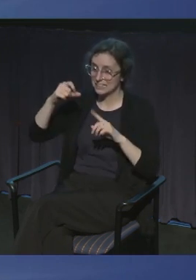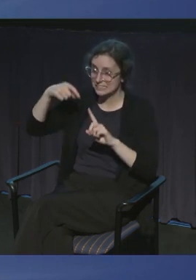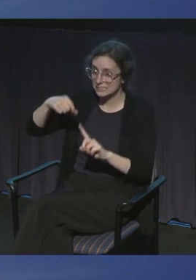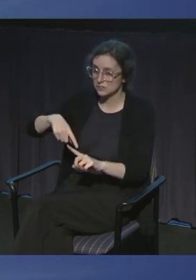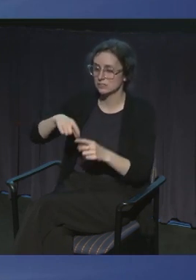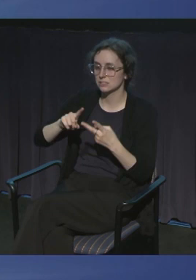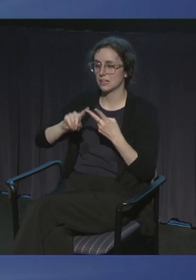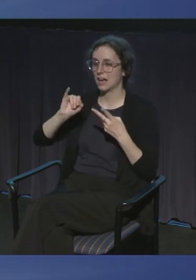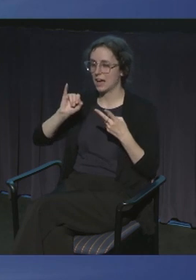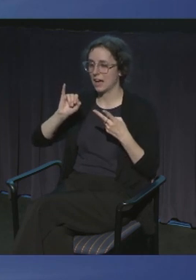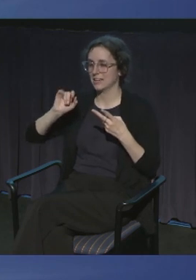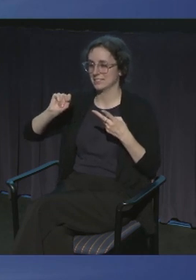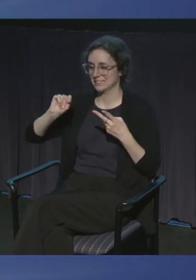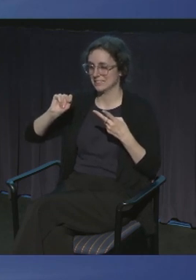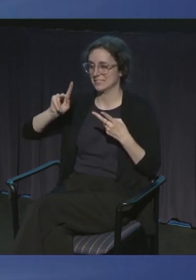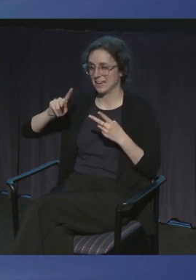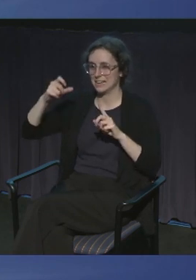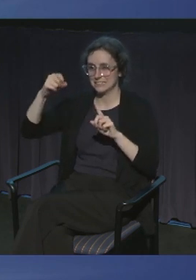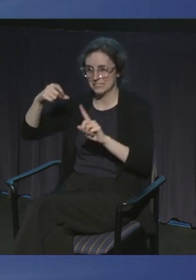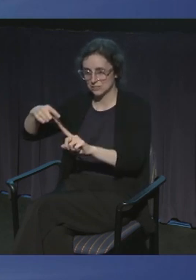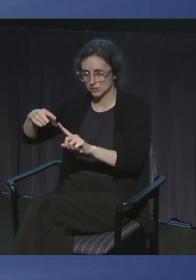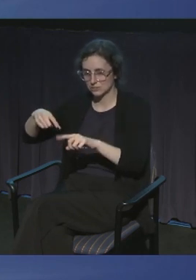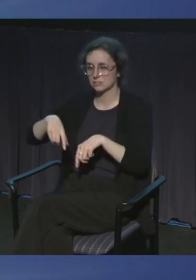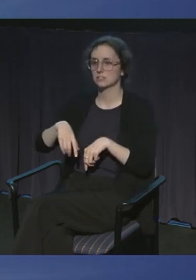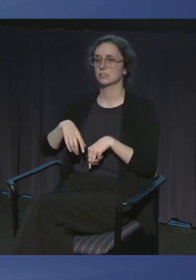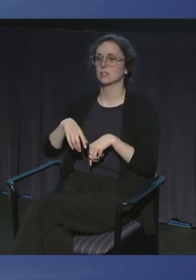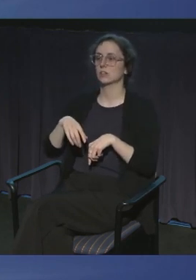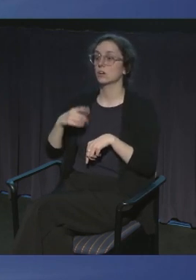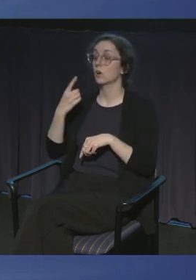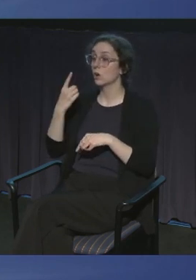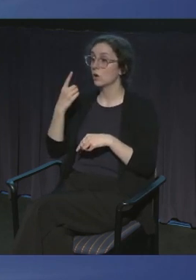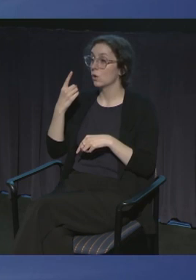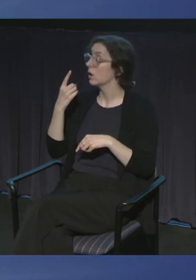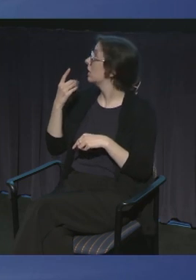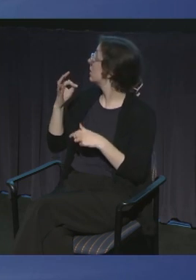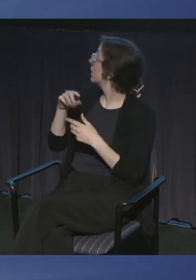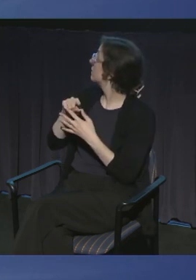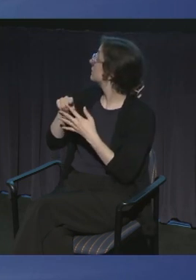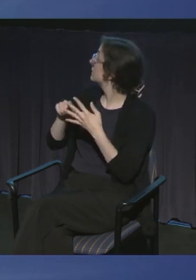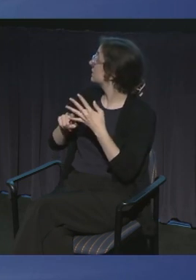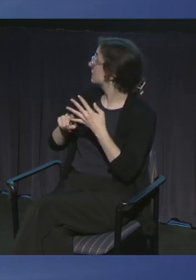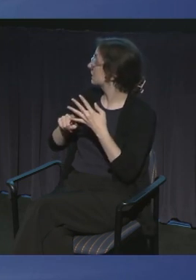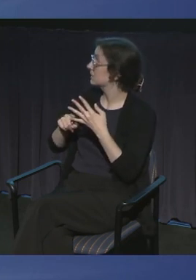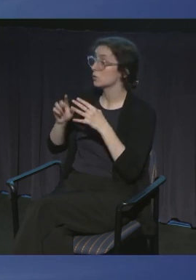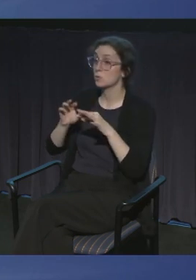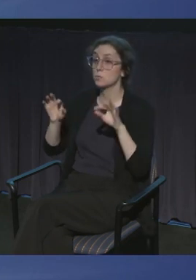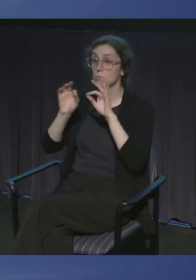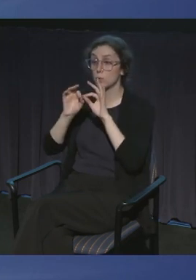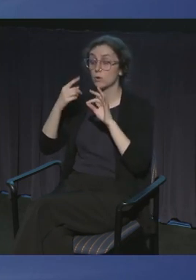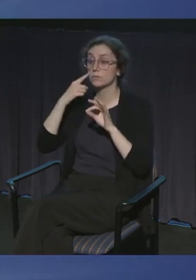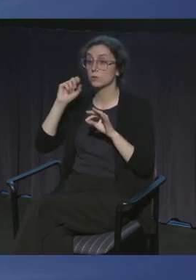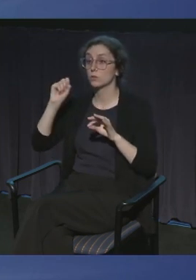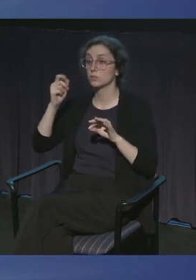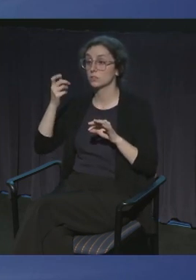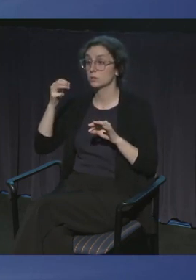ETC. IN ONE OF THEM IT WAS FOUND THAT THESE ARE IMPORTANT ONES, WHEN THE SPERM DNA ARE INJECTED